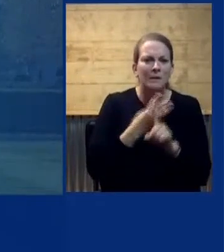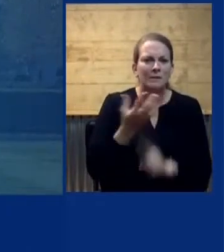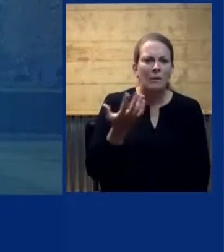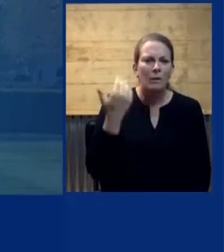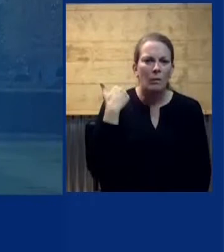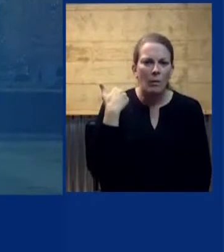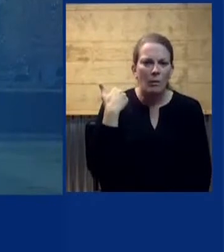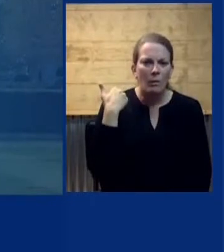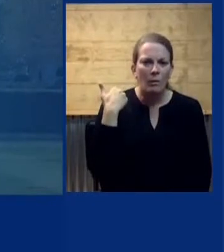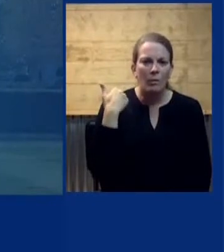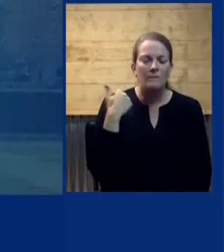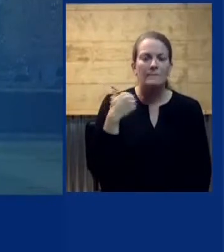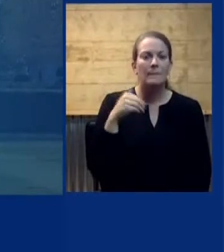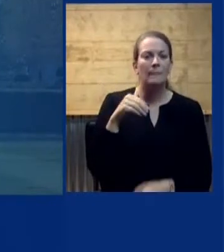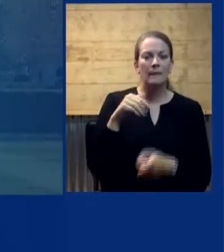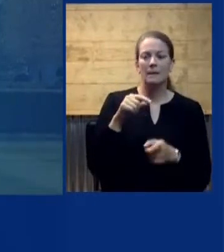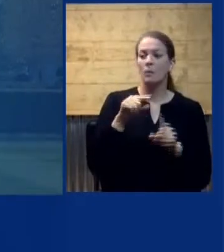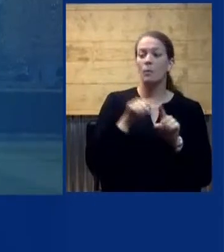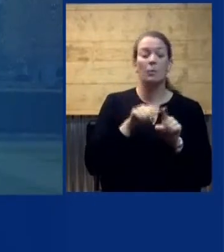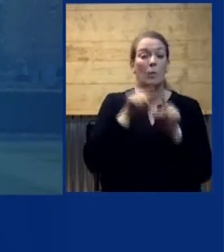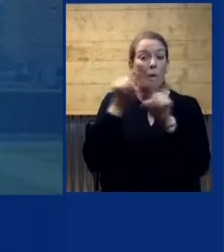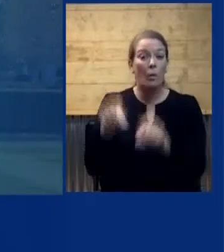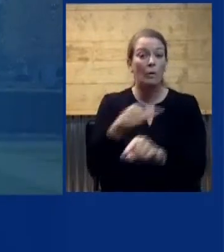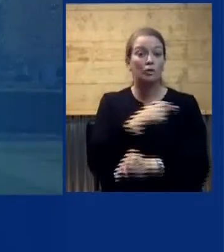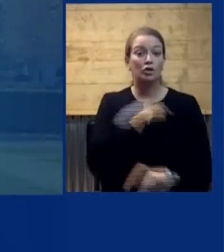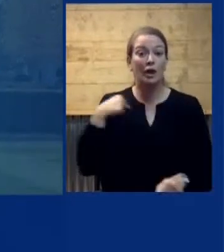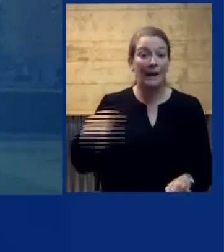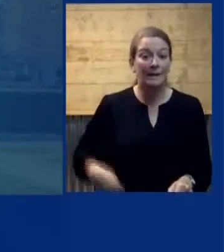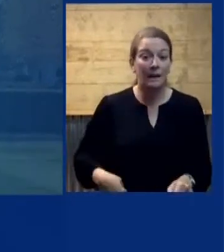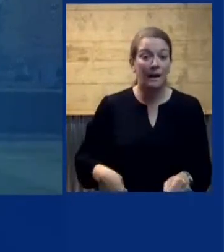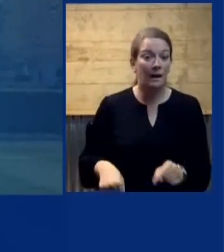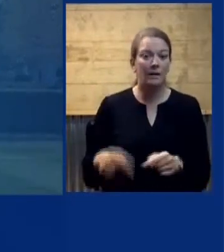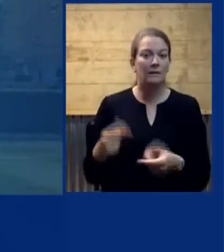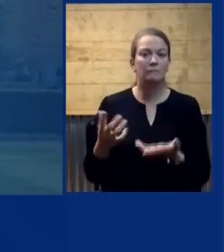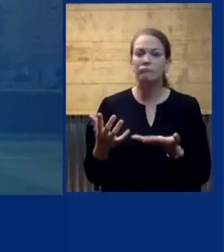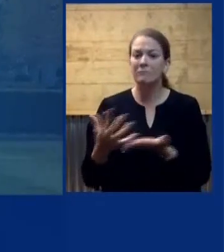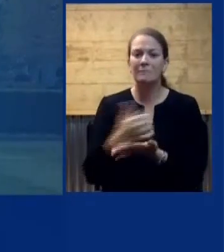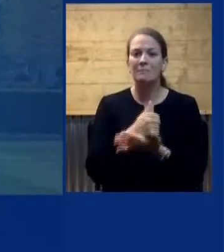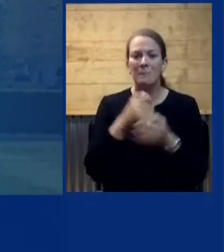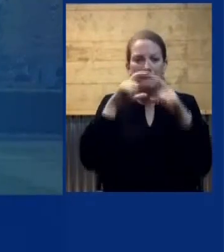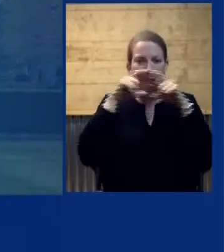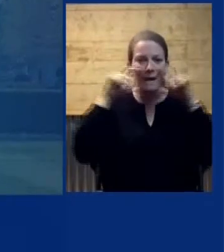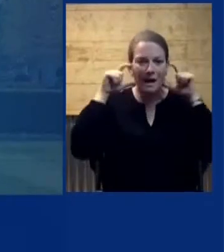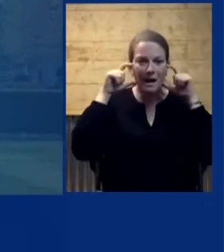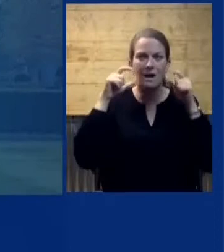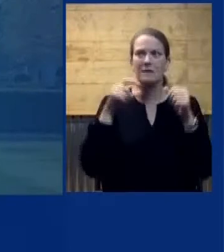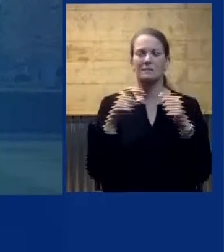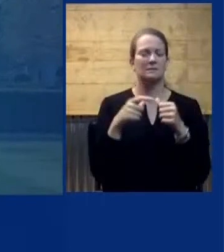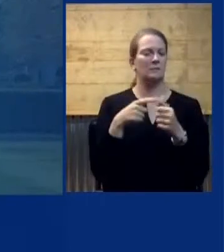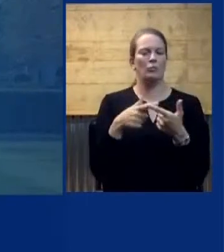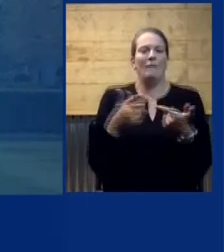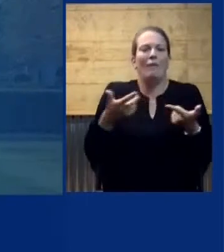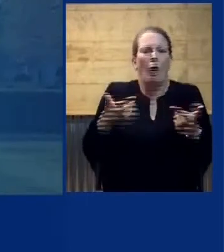THEY CAN'T GET IT TOGETHER. STATES RUNNING OUT OF PPE. WE TALKED ABOUT PPE SIX MONTHS AGO.